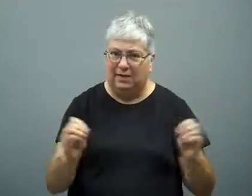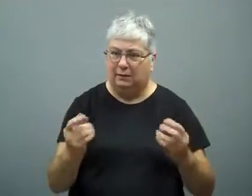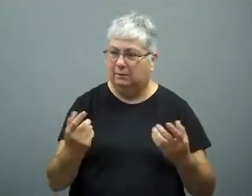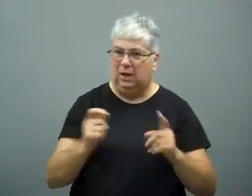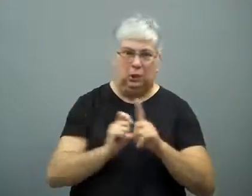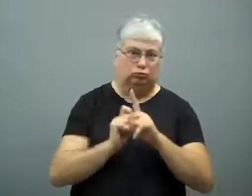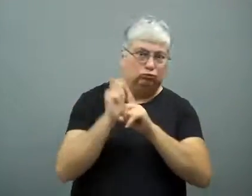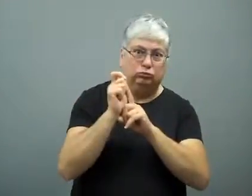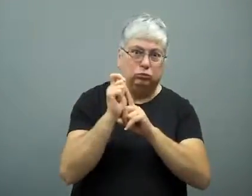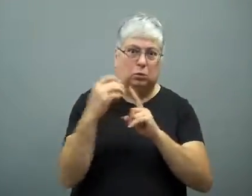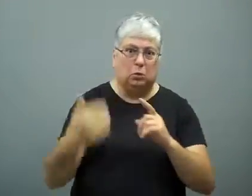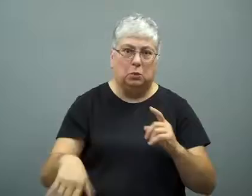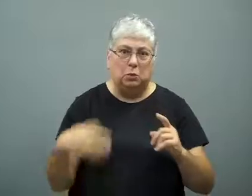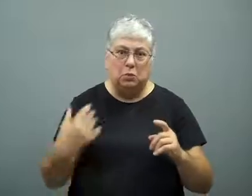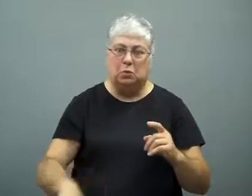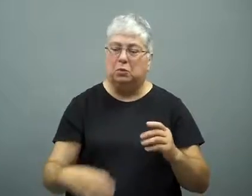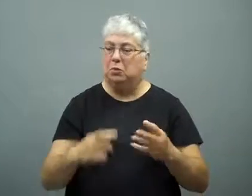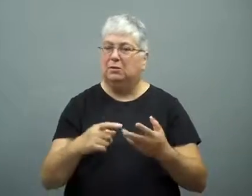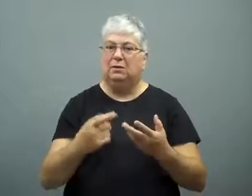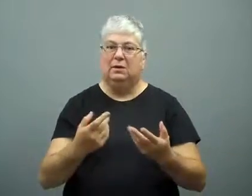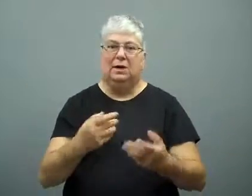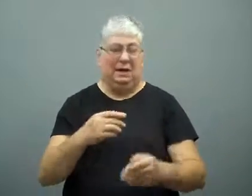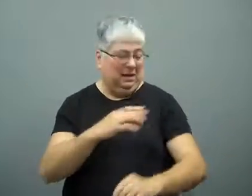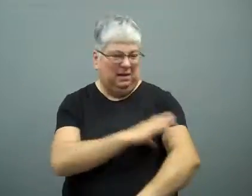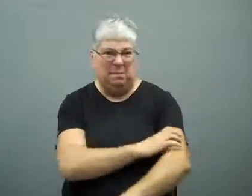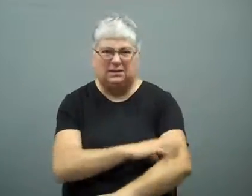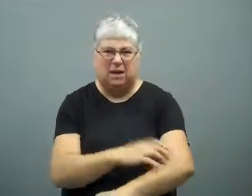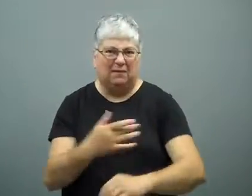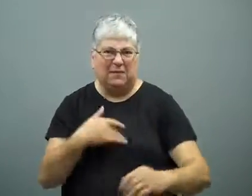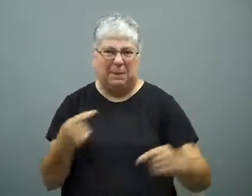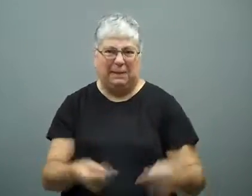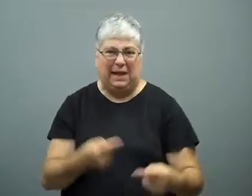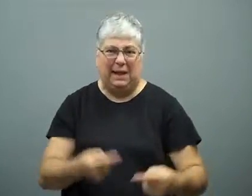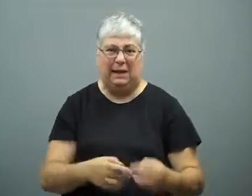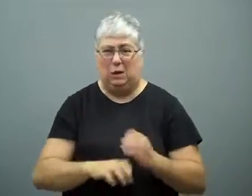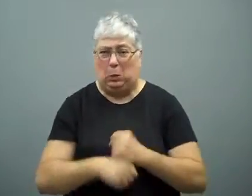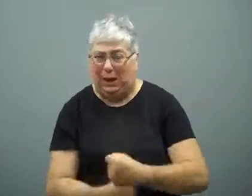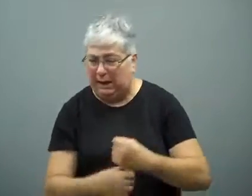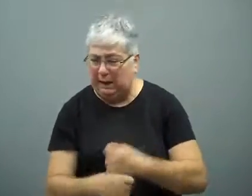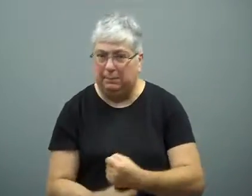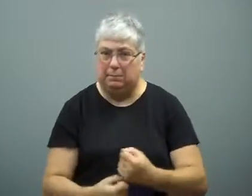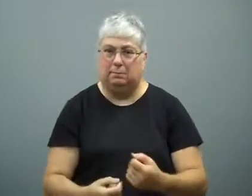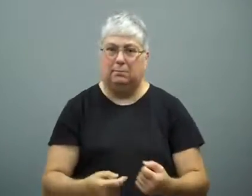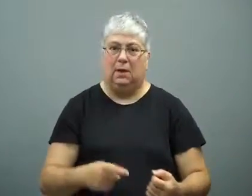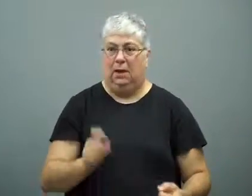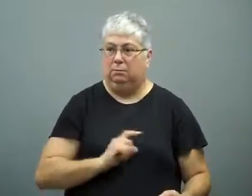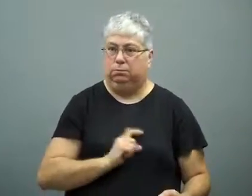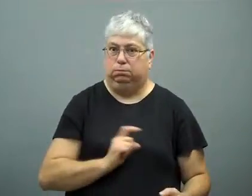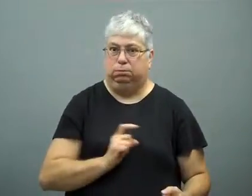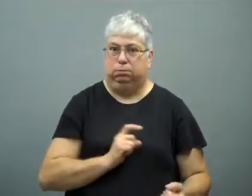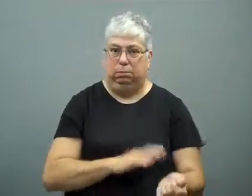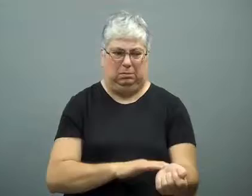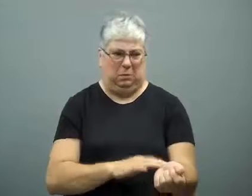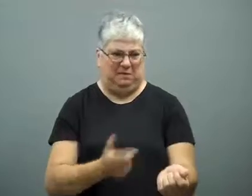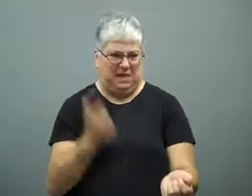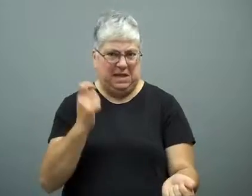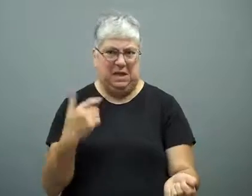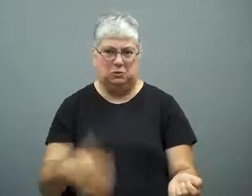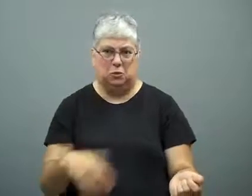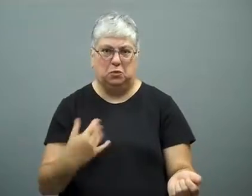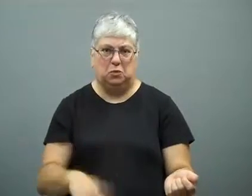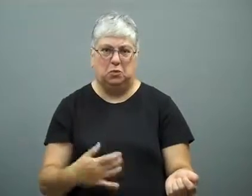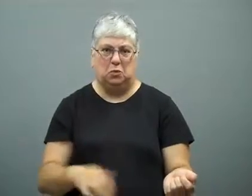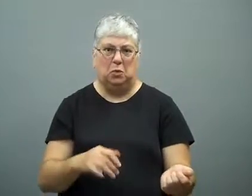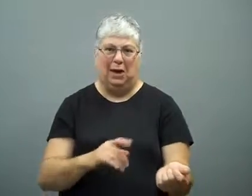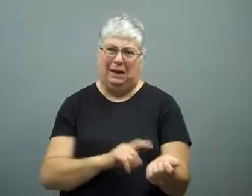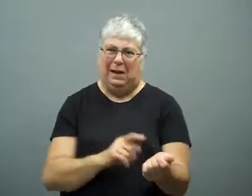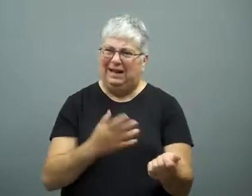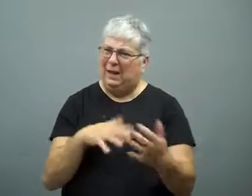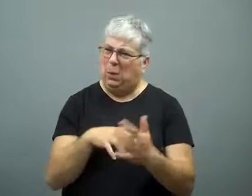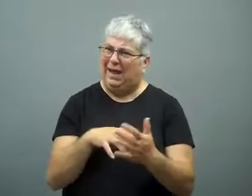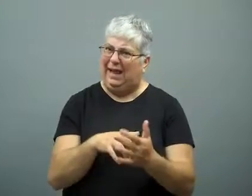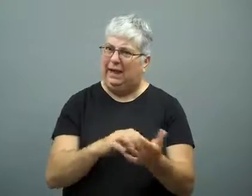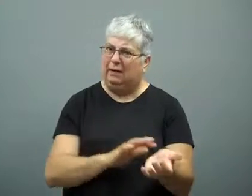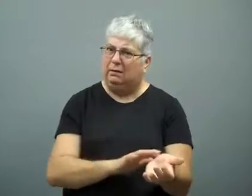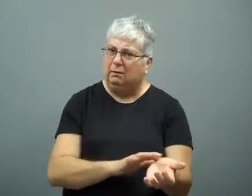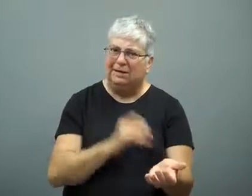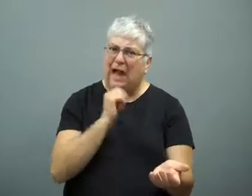high body temperature, muscle pain and cramping,